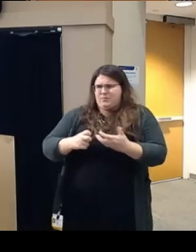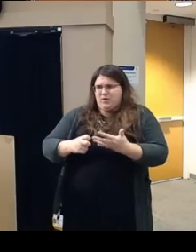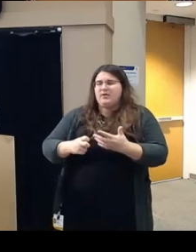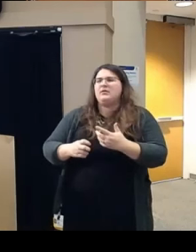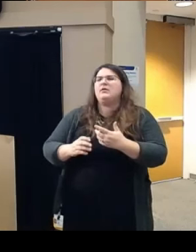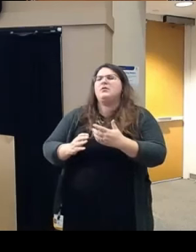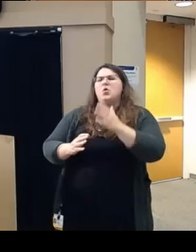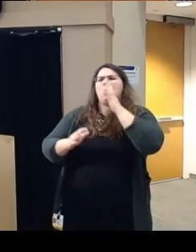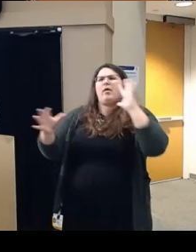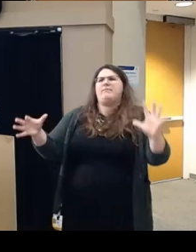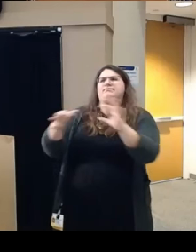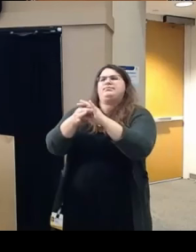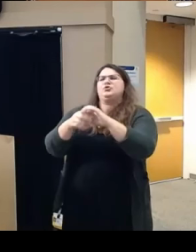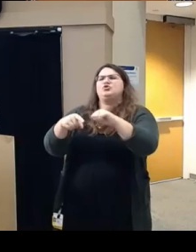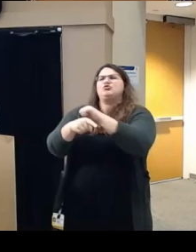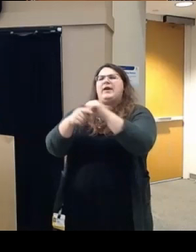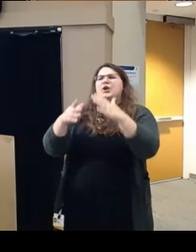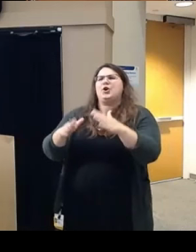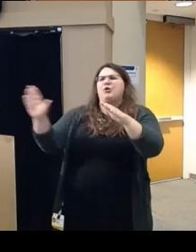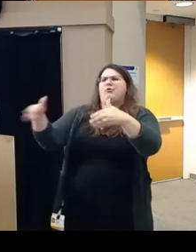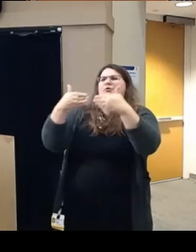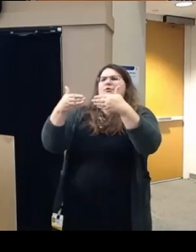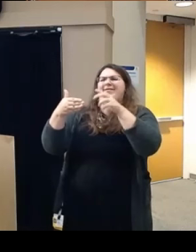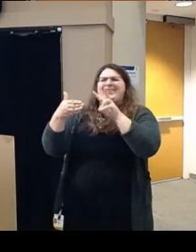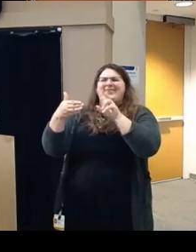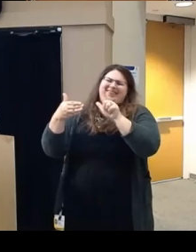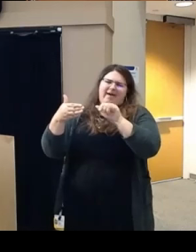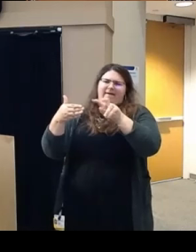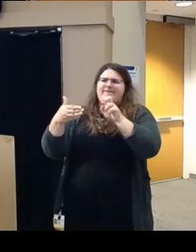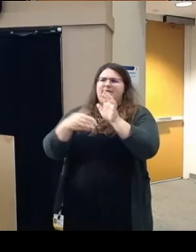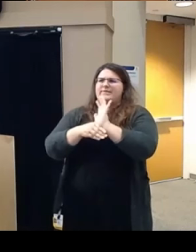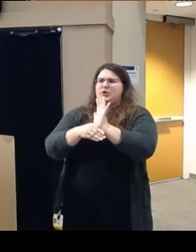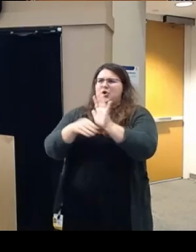really helpful to show you step by step and really walk you through um any question that you might